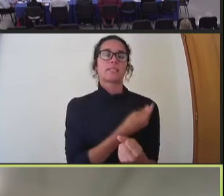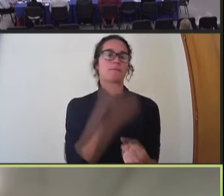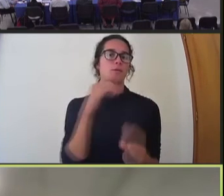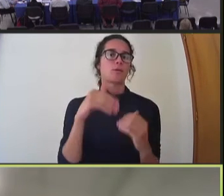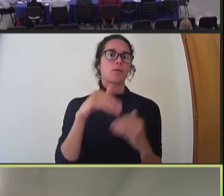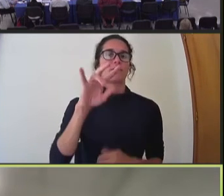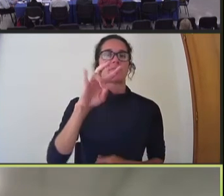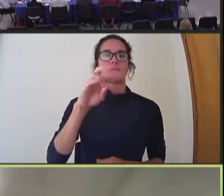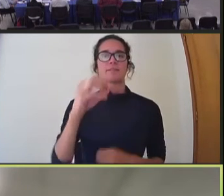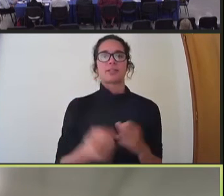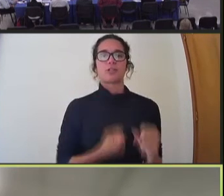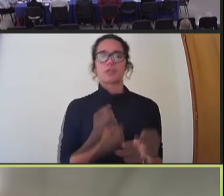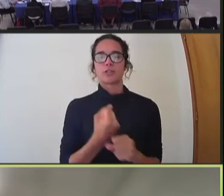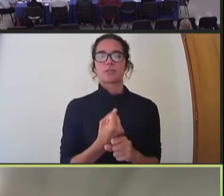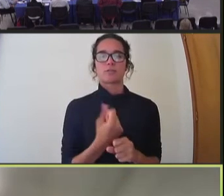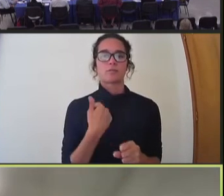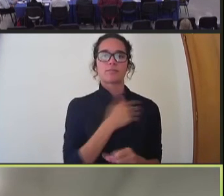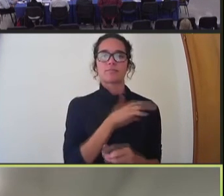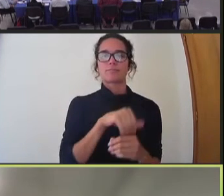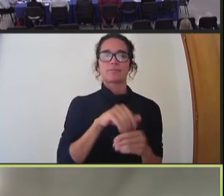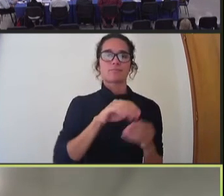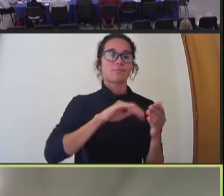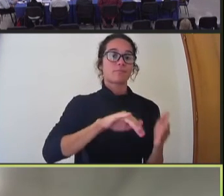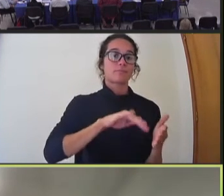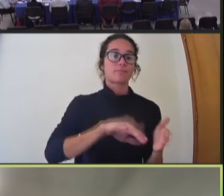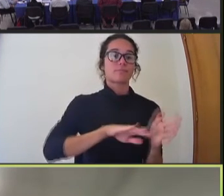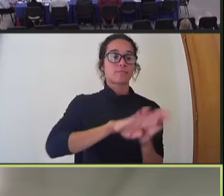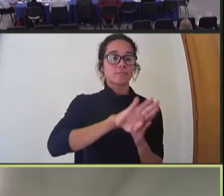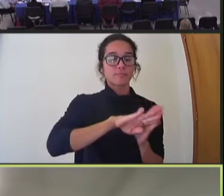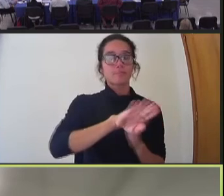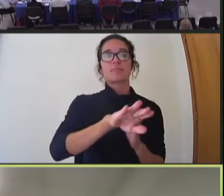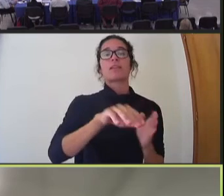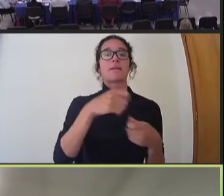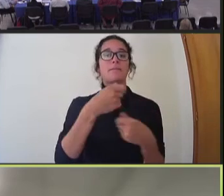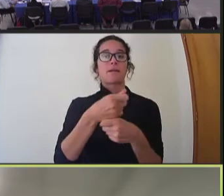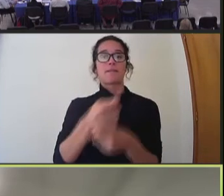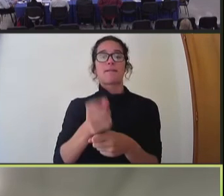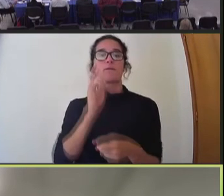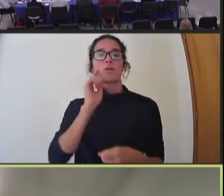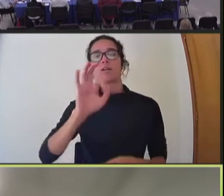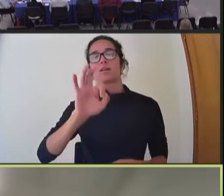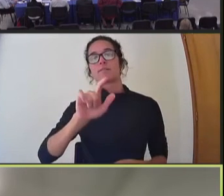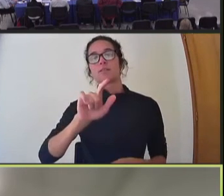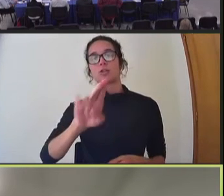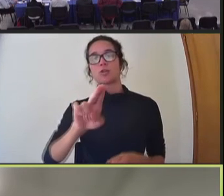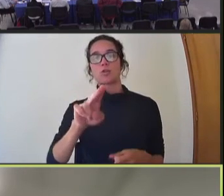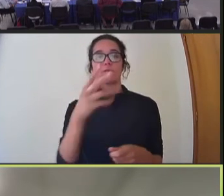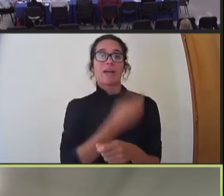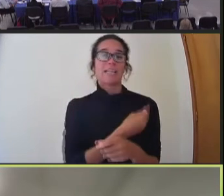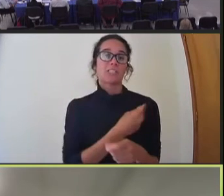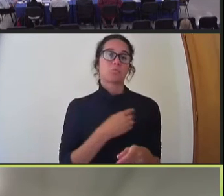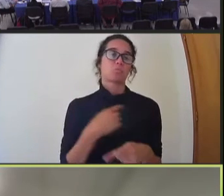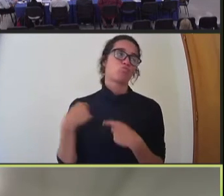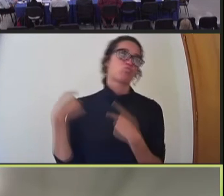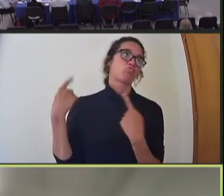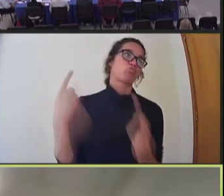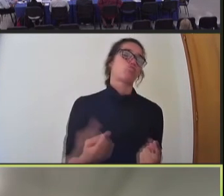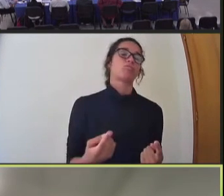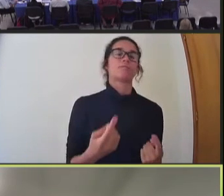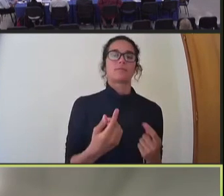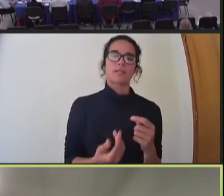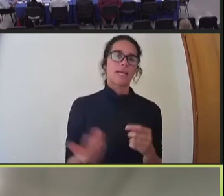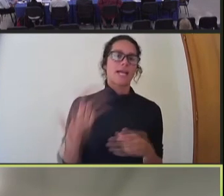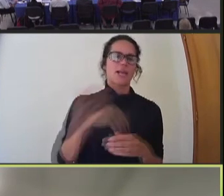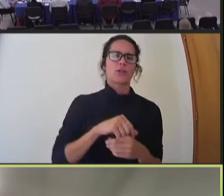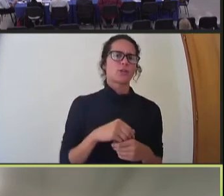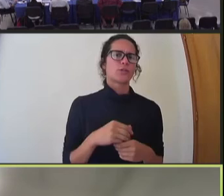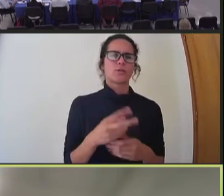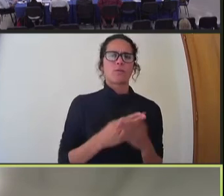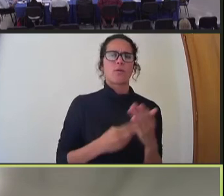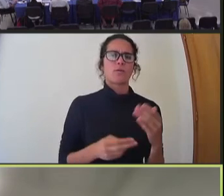development and manufacturing of flu vaccines, and that includes both our domestic capabilities.